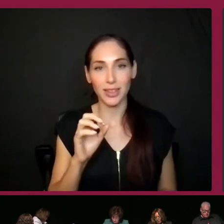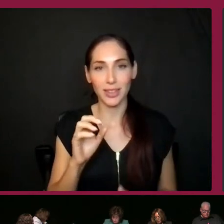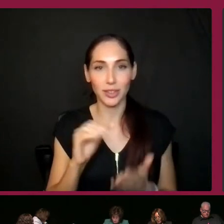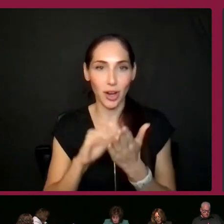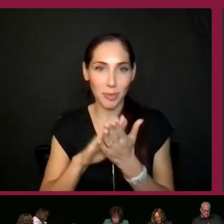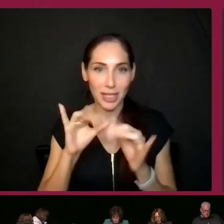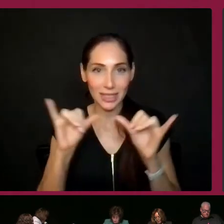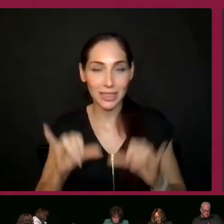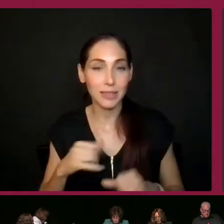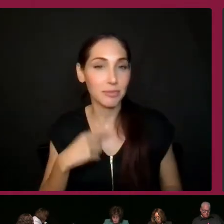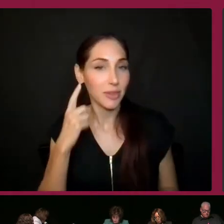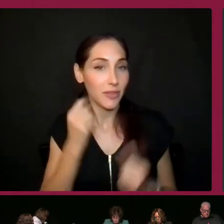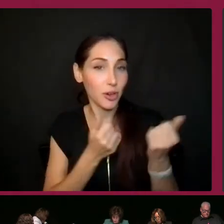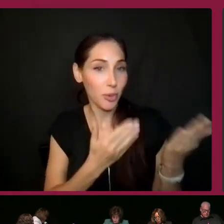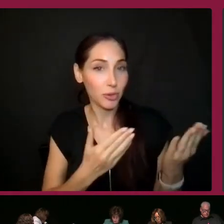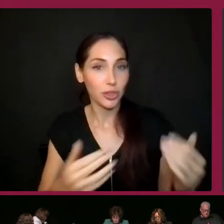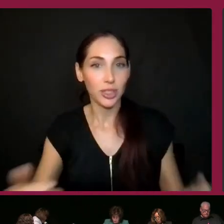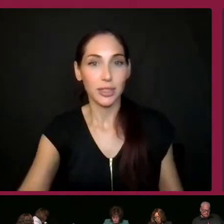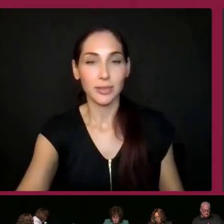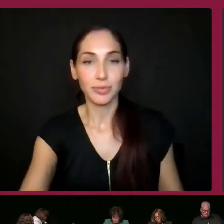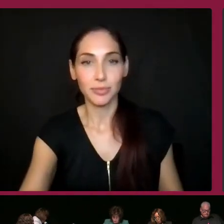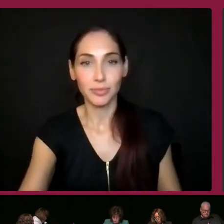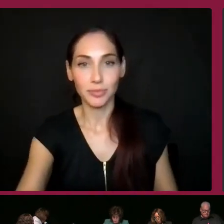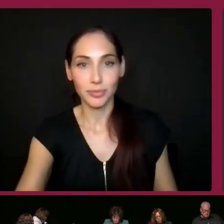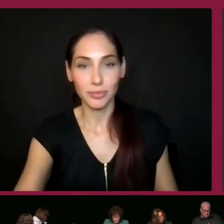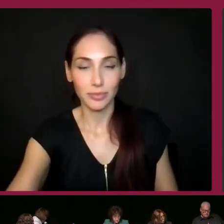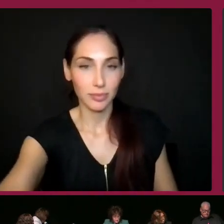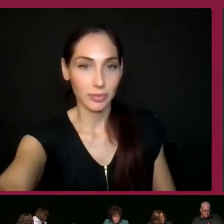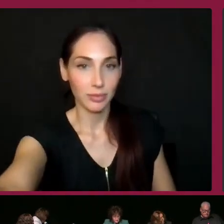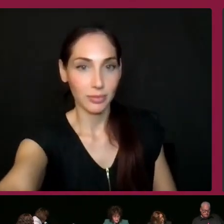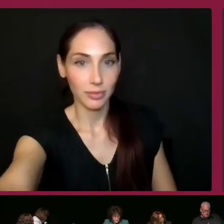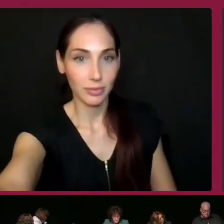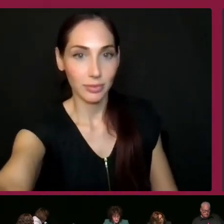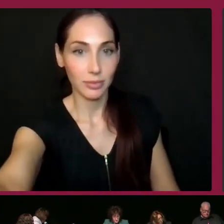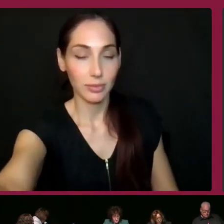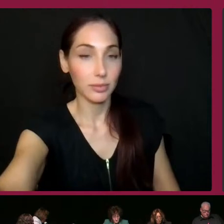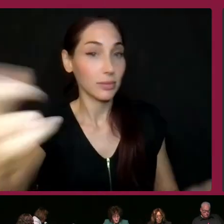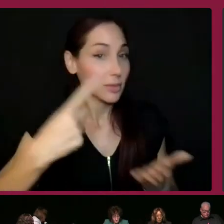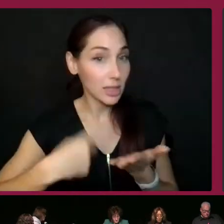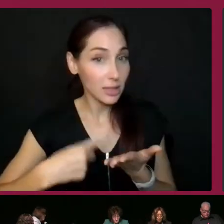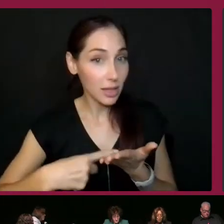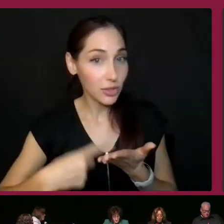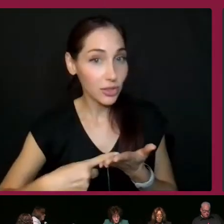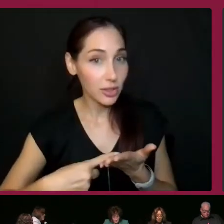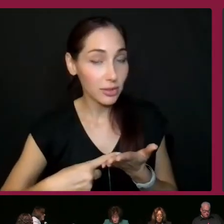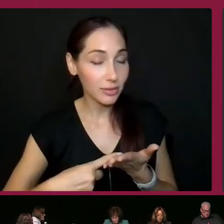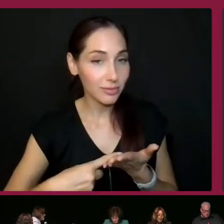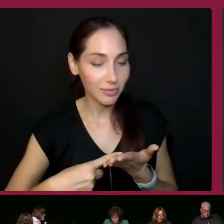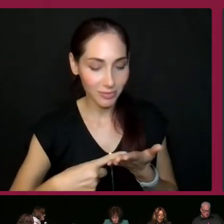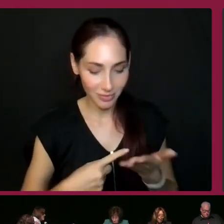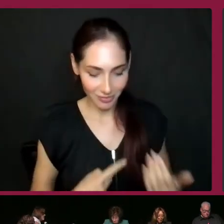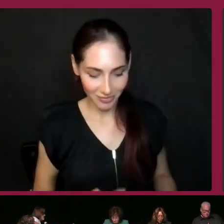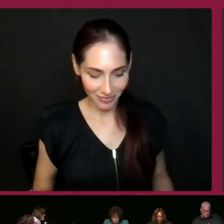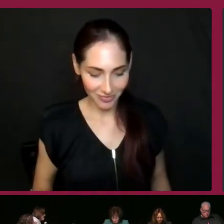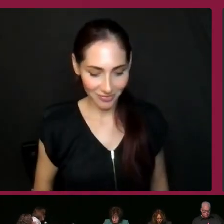May I receive a motion? So moved. Second. Discussion? I have a question.